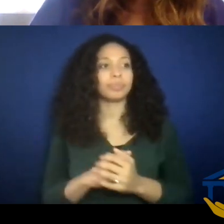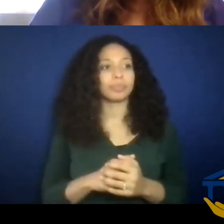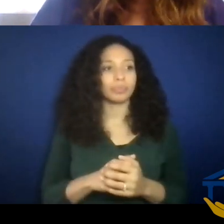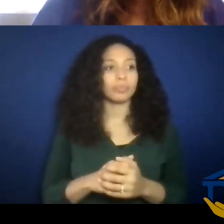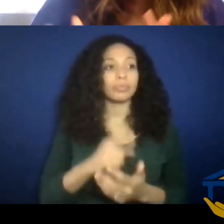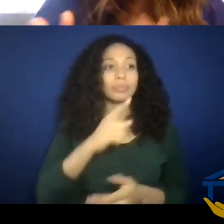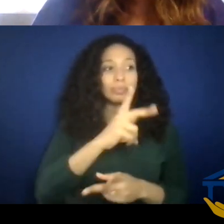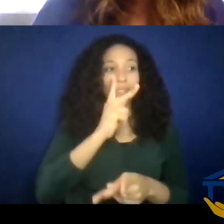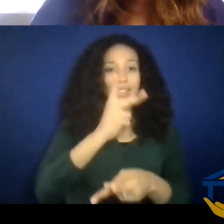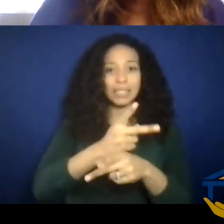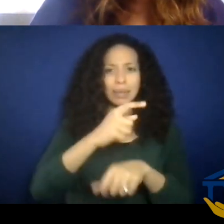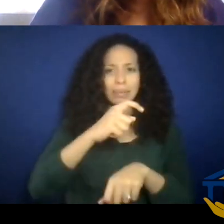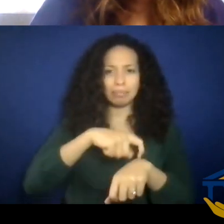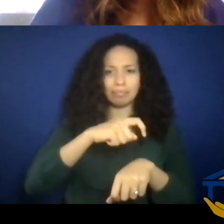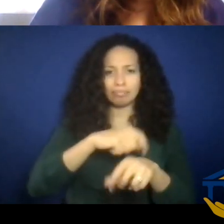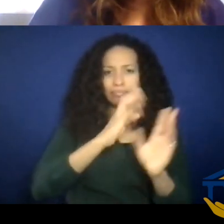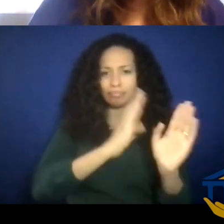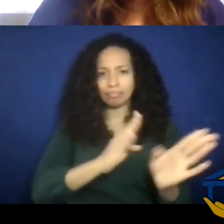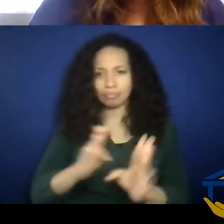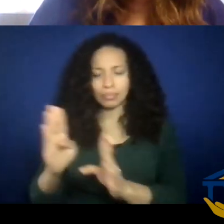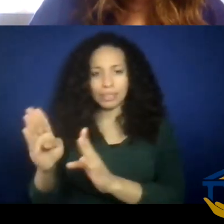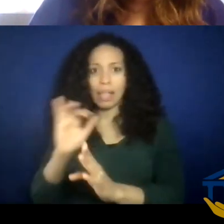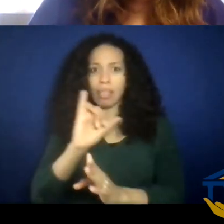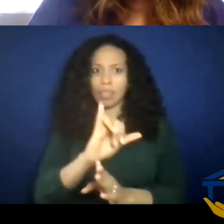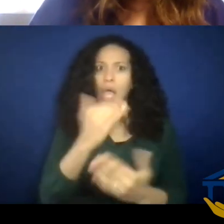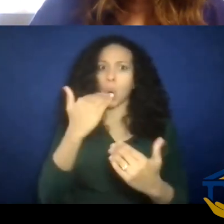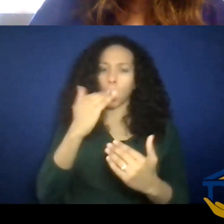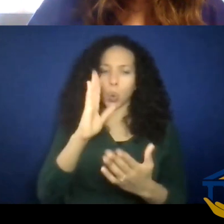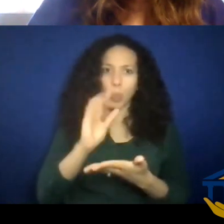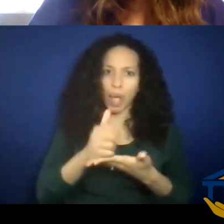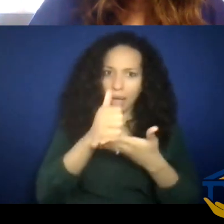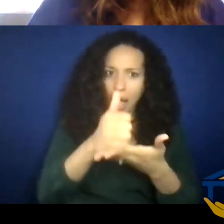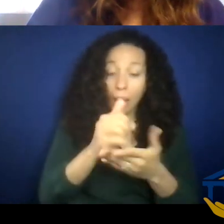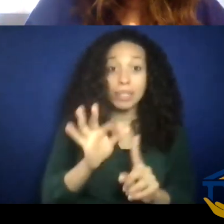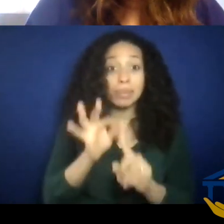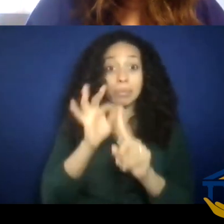especially if there's any disputes along the way. One of when if you go to work